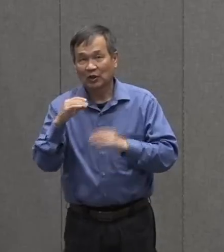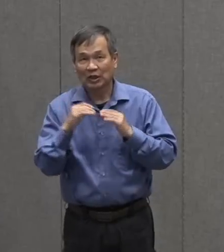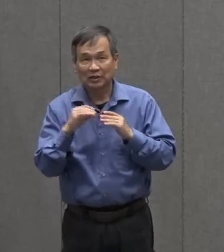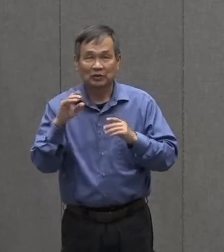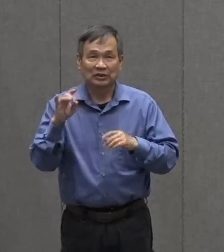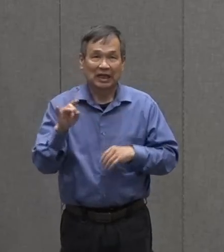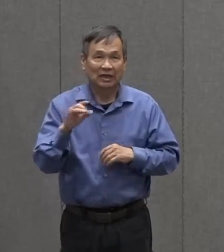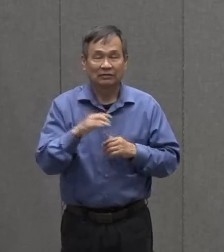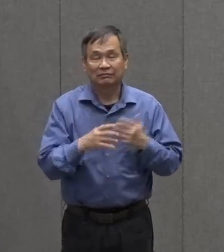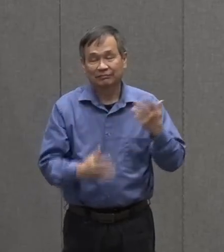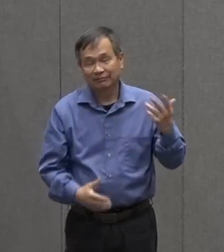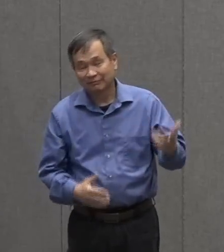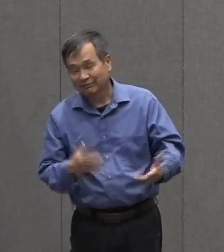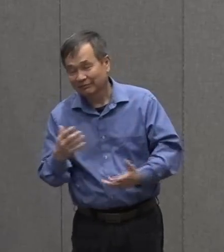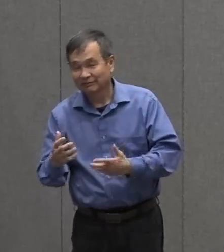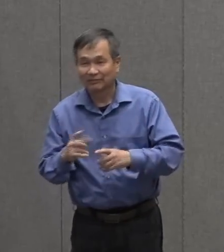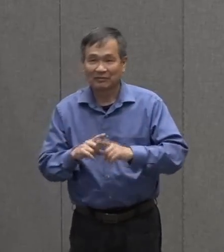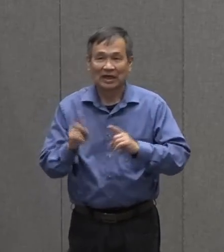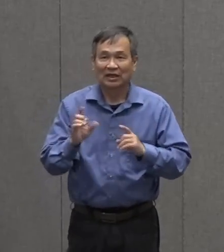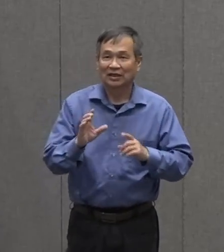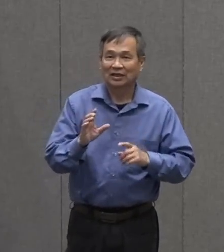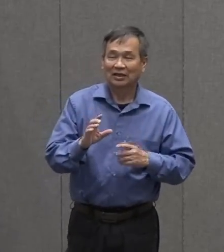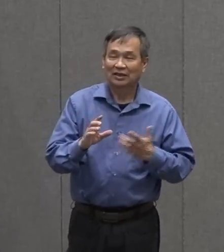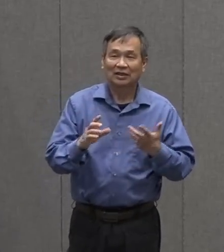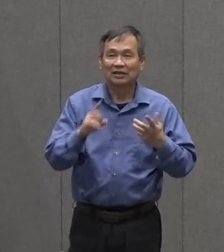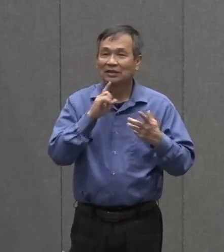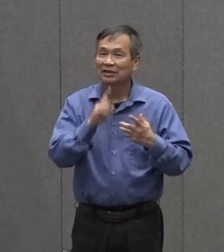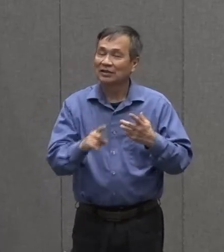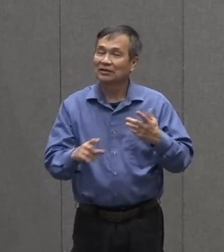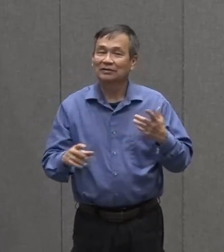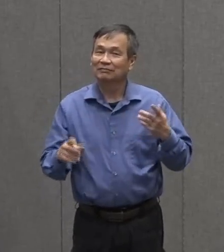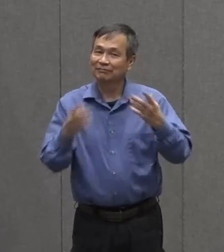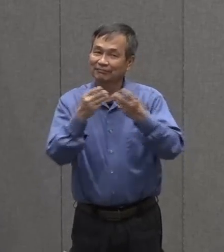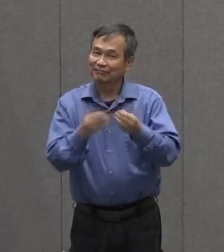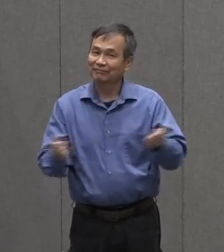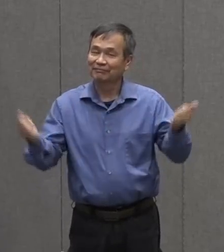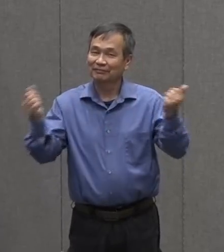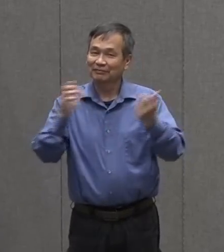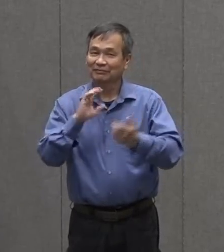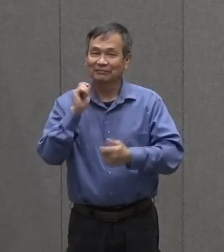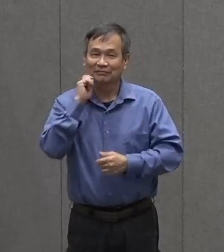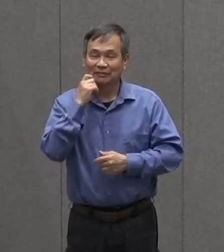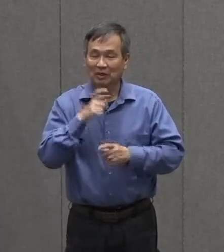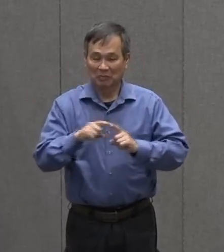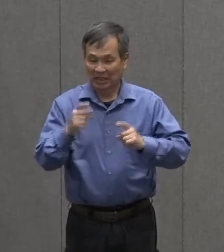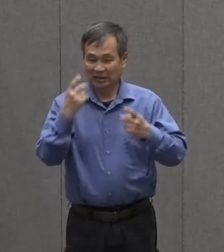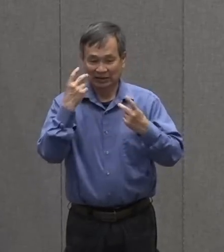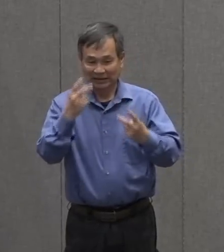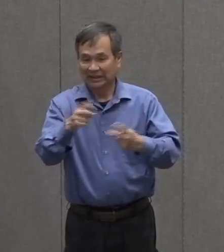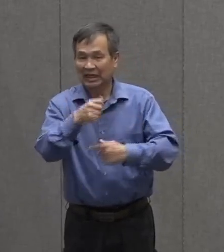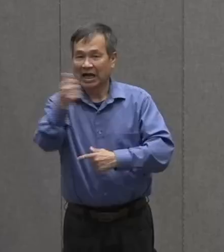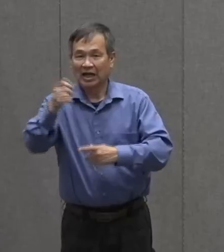But that's kind of strange that that worked out and then I'm just I was also trying to look and see if anything else would work like that